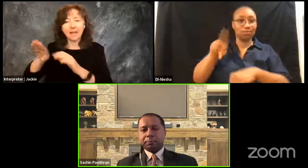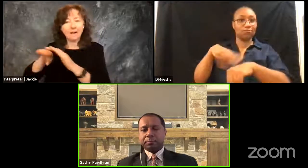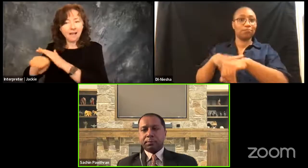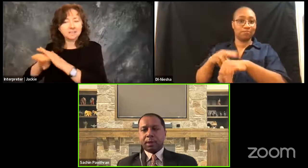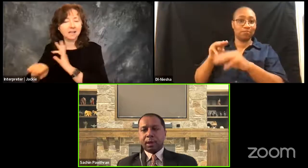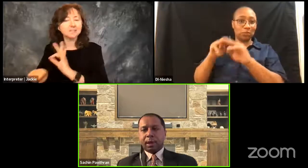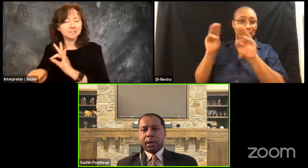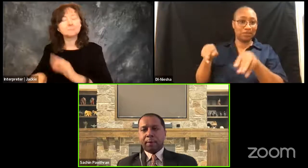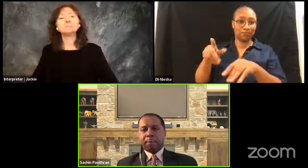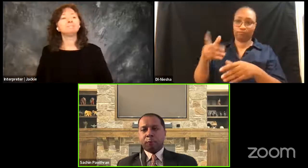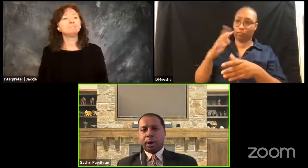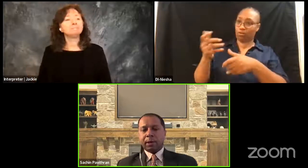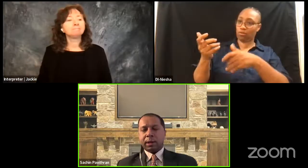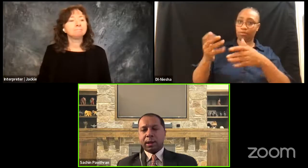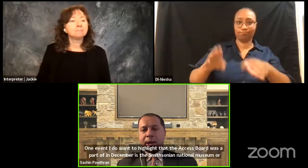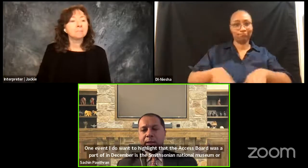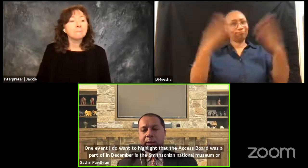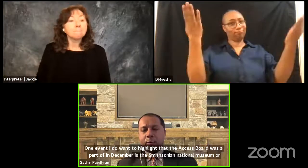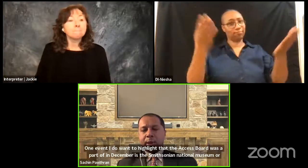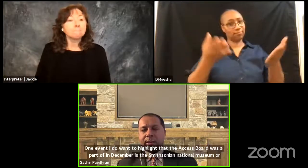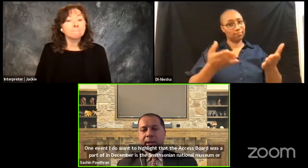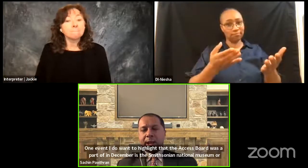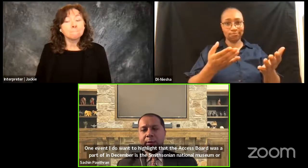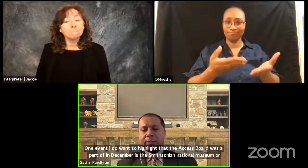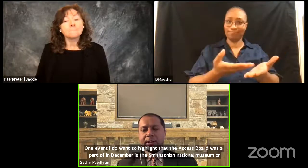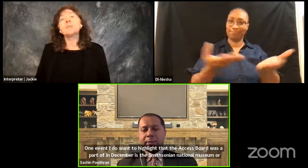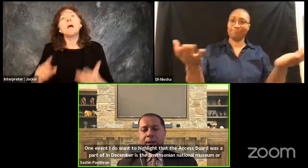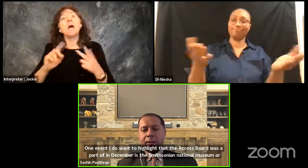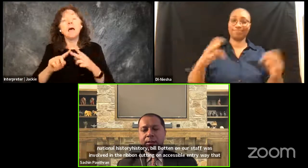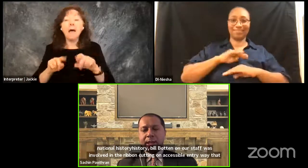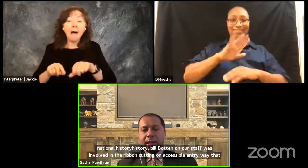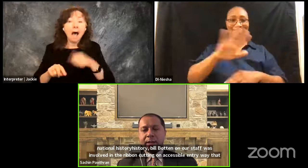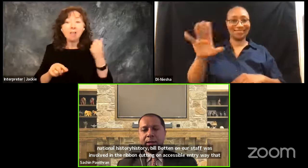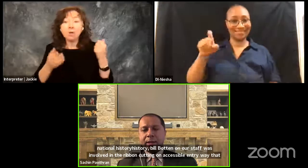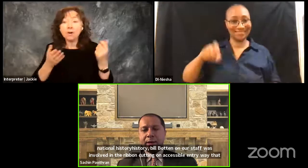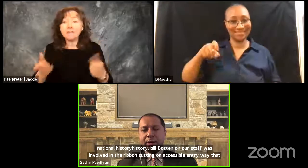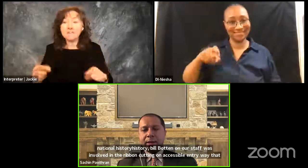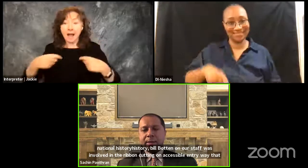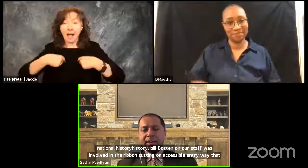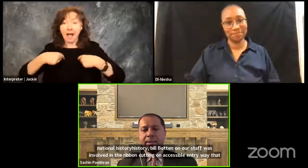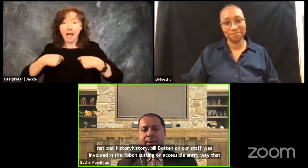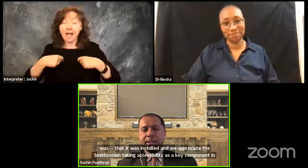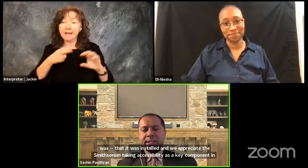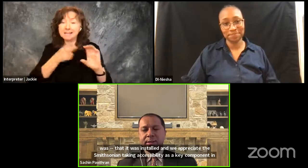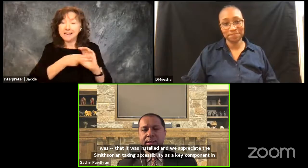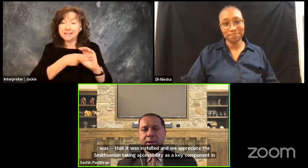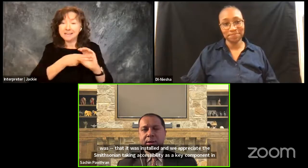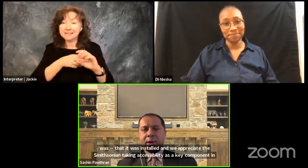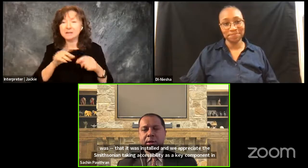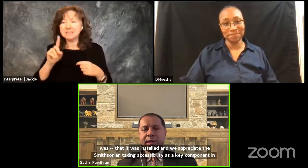One other event that I was involved in, in early December, December 3rd, International